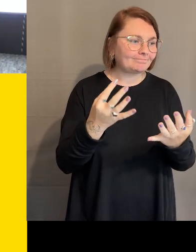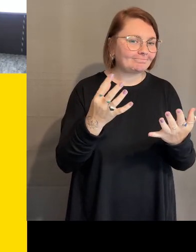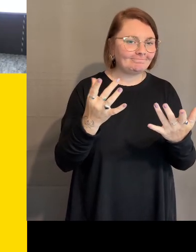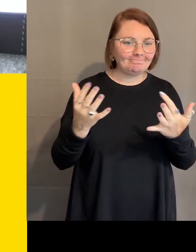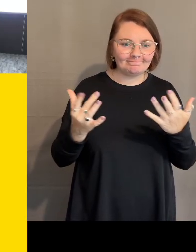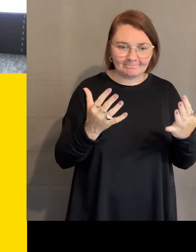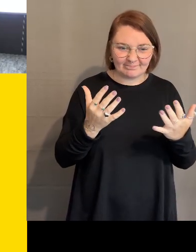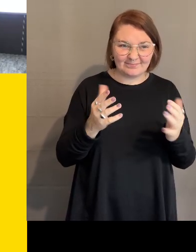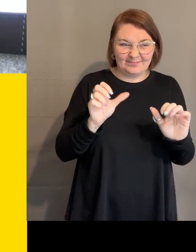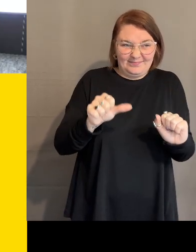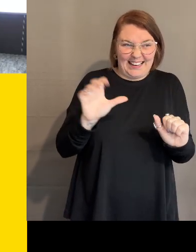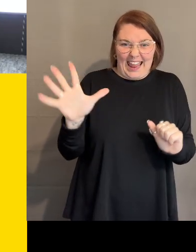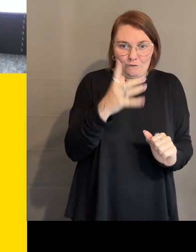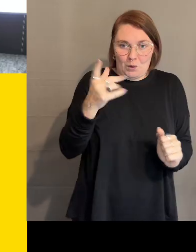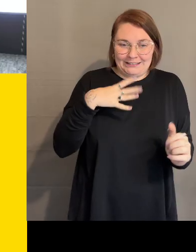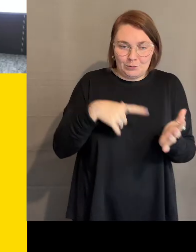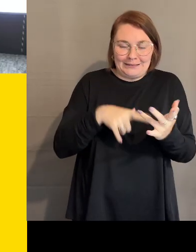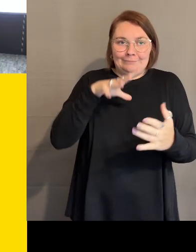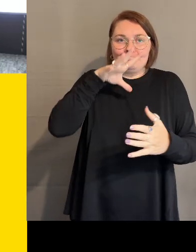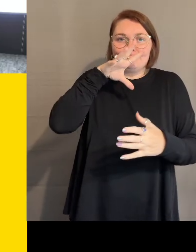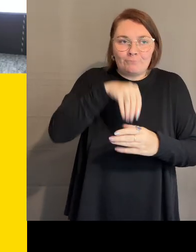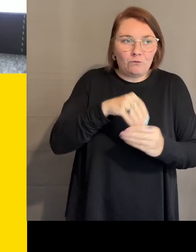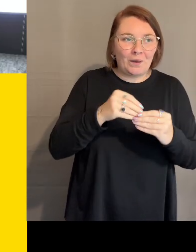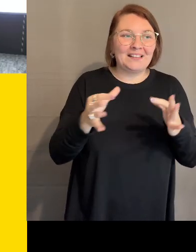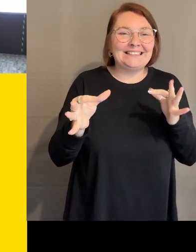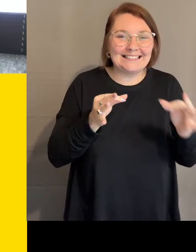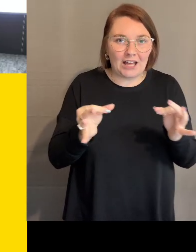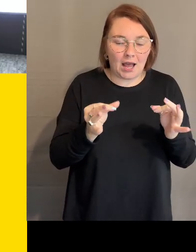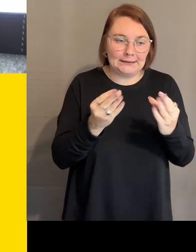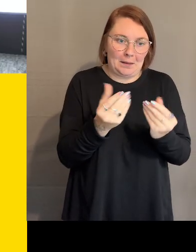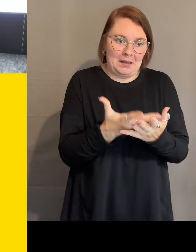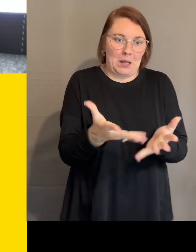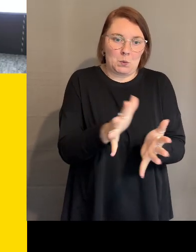And that everybody needs to be involved in designing this in some way.